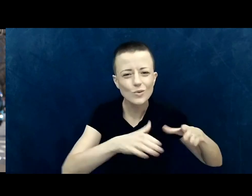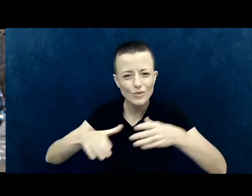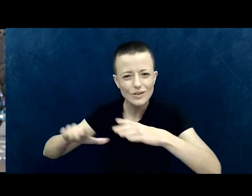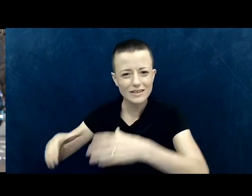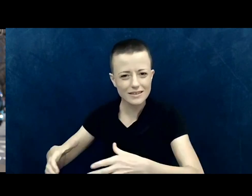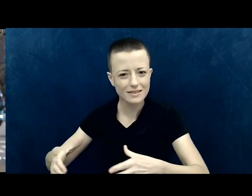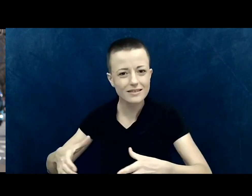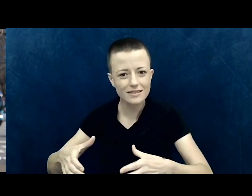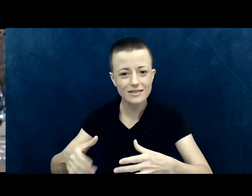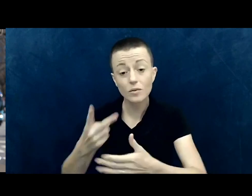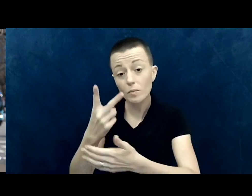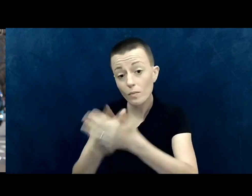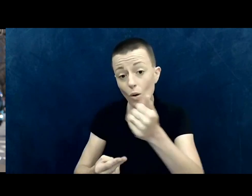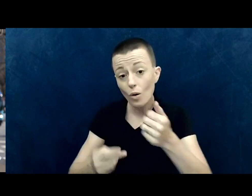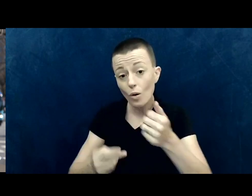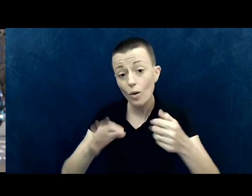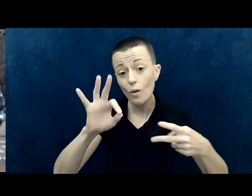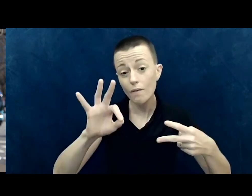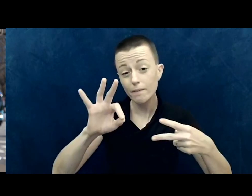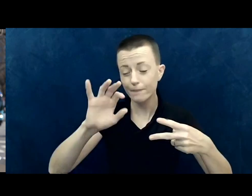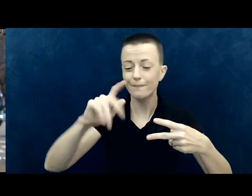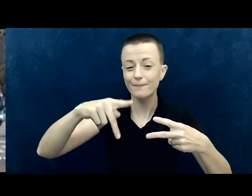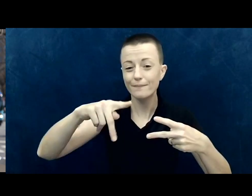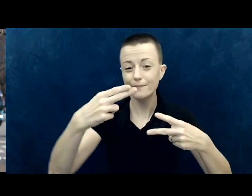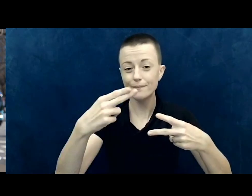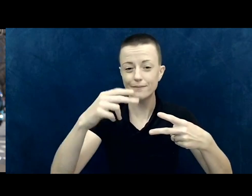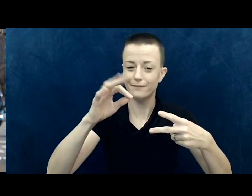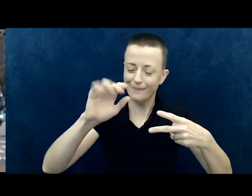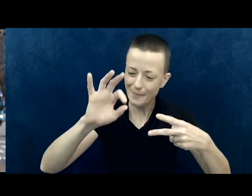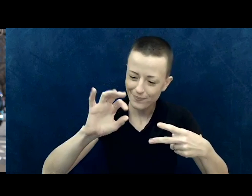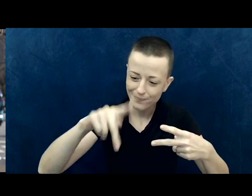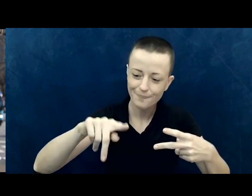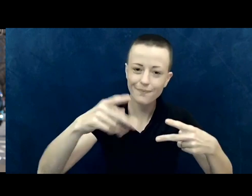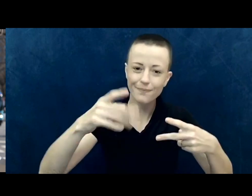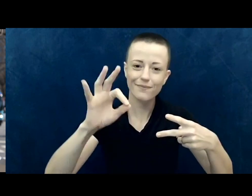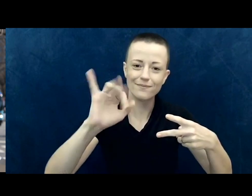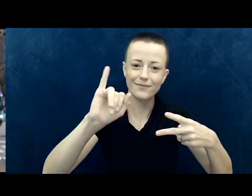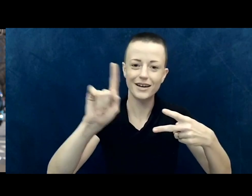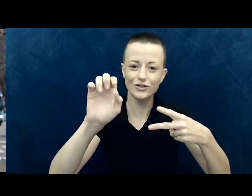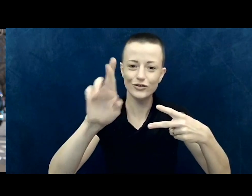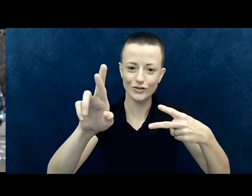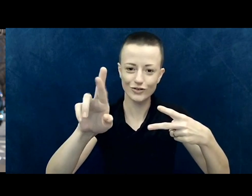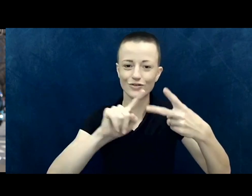to ensure that they were safe and effective for everyone. In both the Pfizer and Moderna trials,